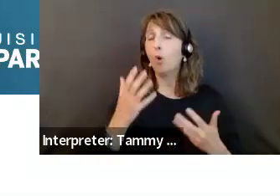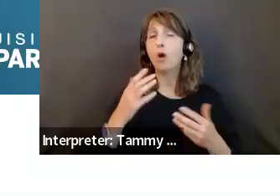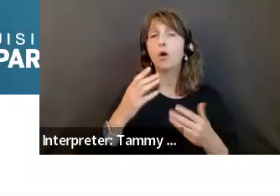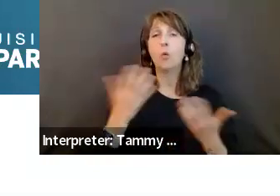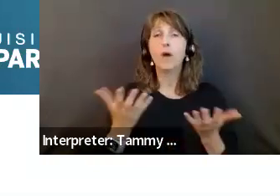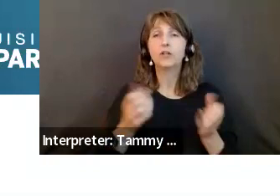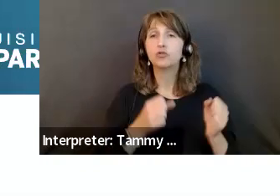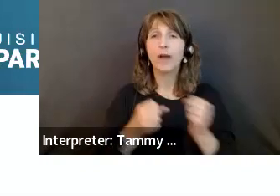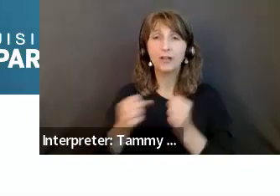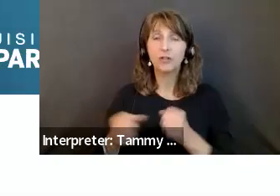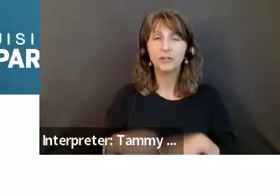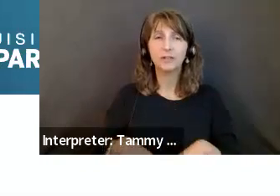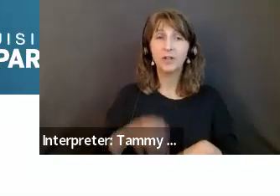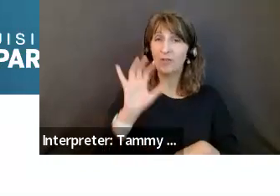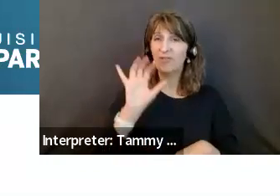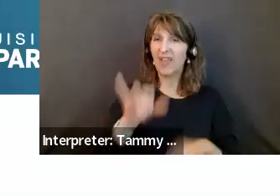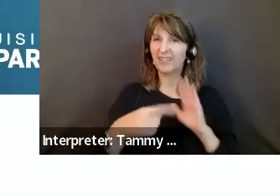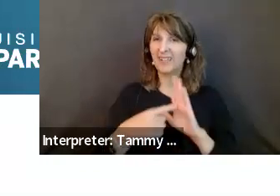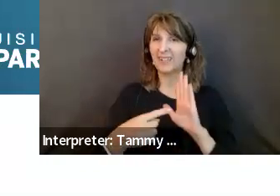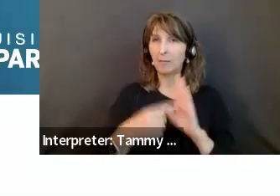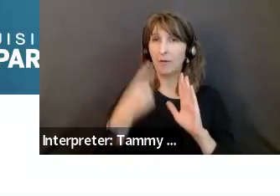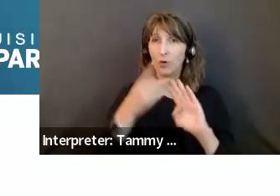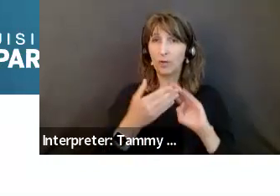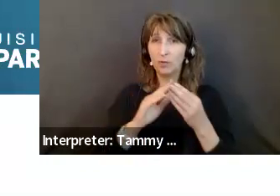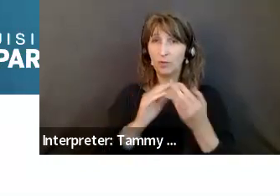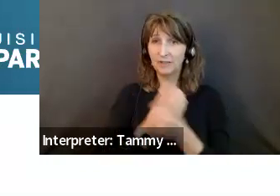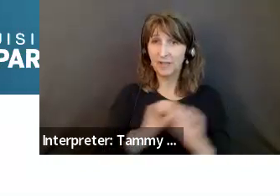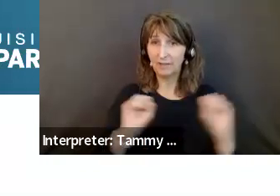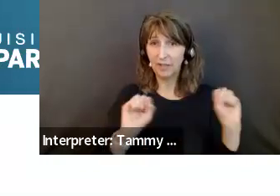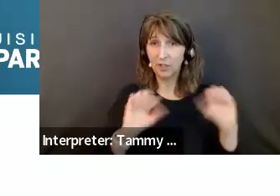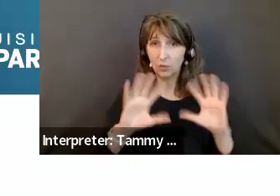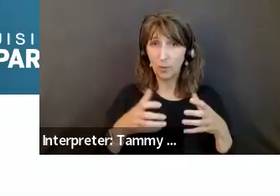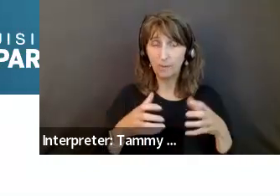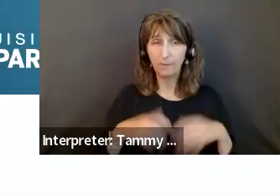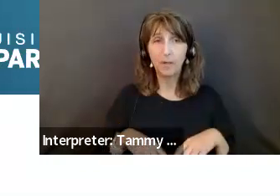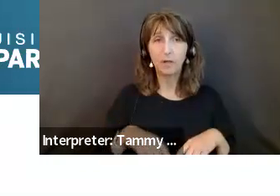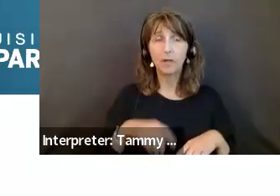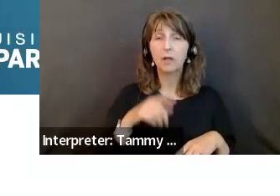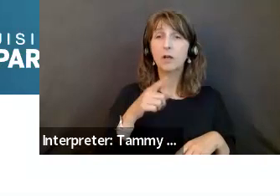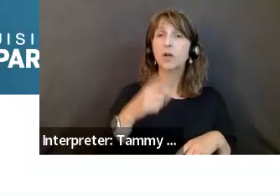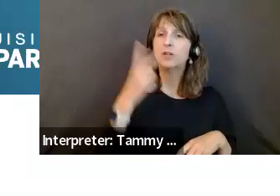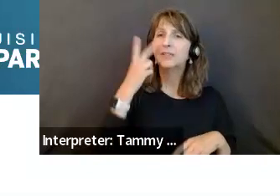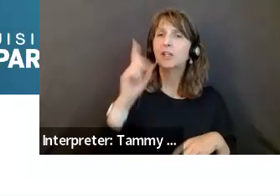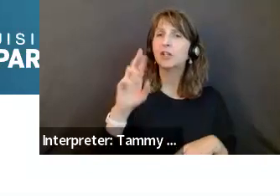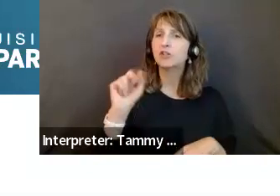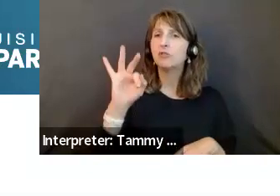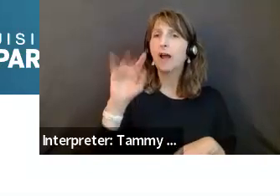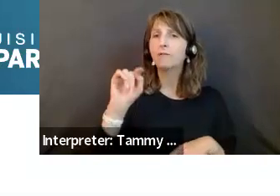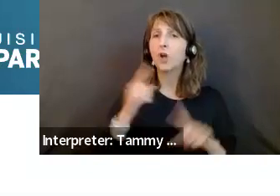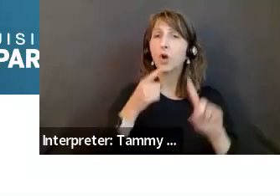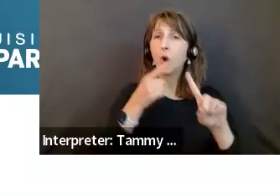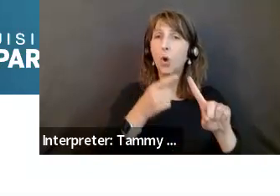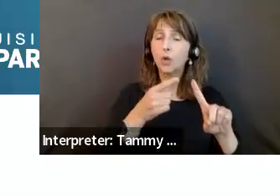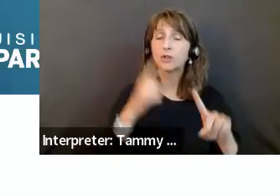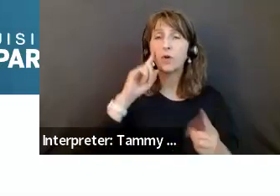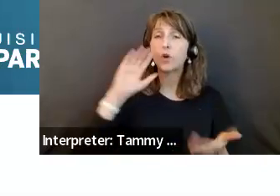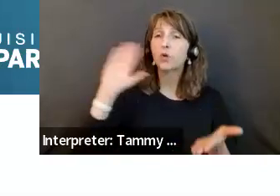Right? Looking at the draft growth goals around reducing violent crime and improving community readiness and resilience.